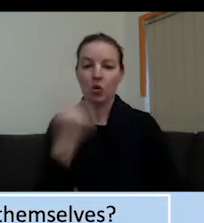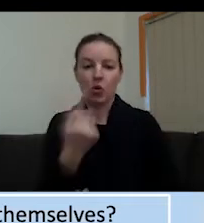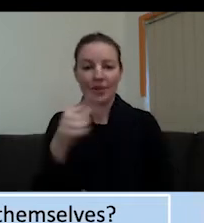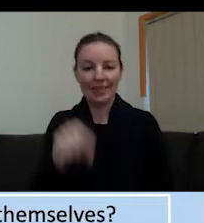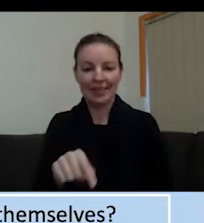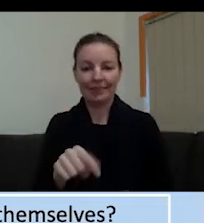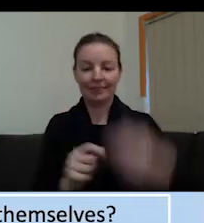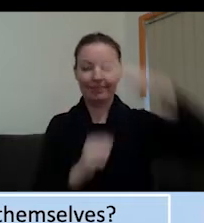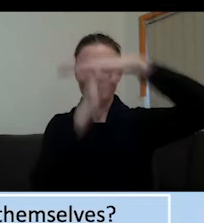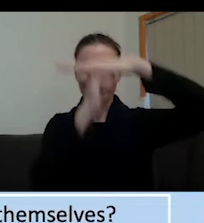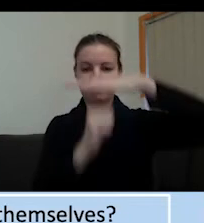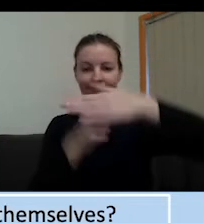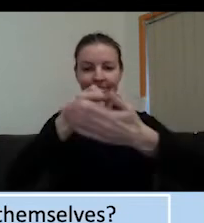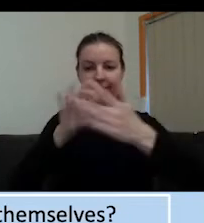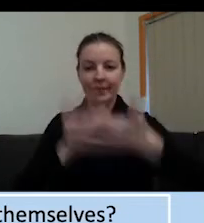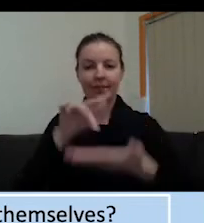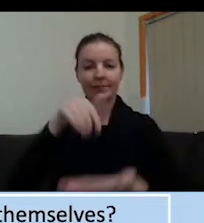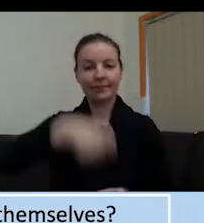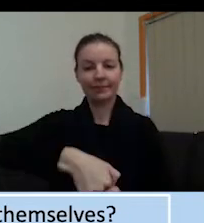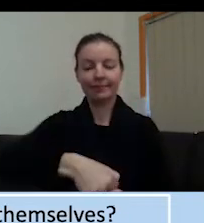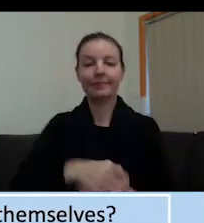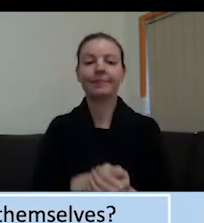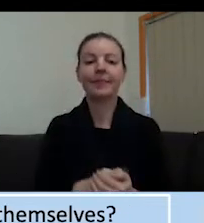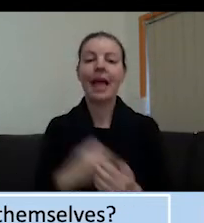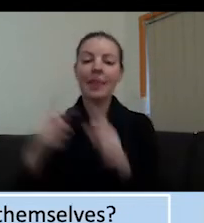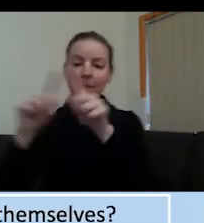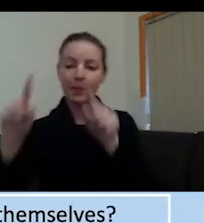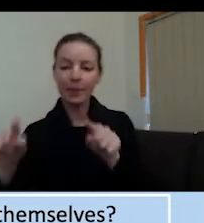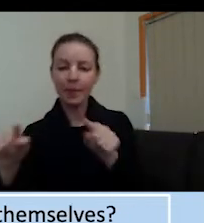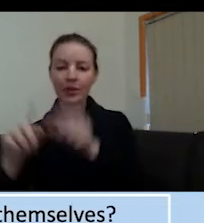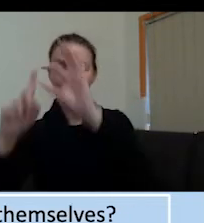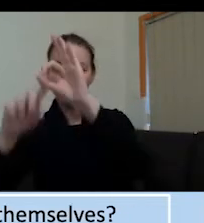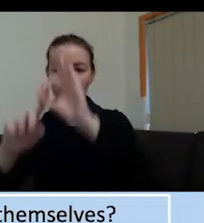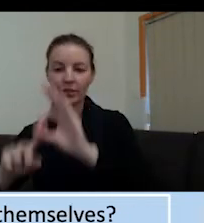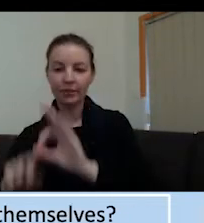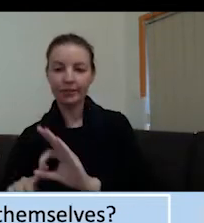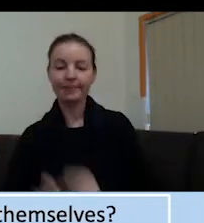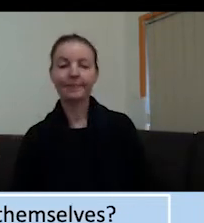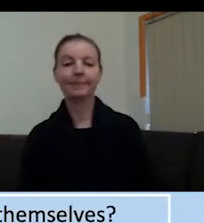And then we have got questions in a box on the side of the screen. So, I will tell you a little bit about why